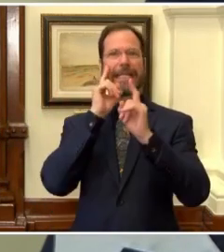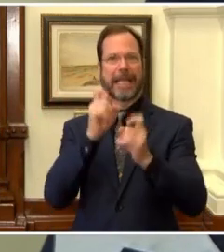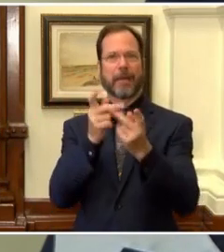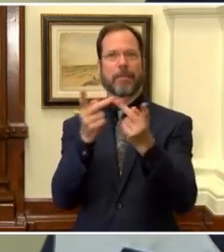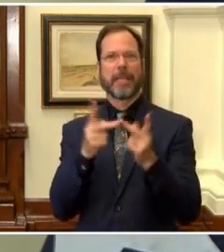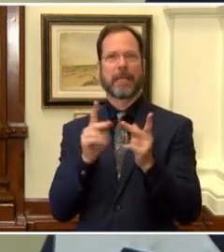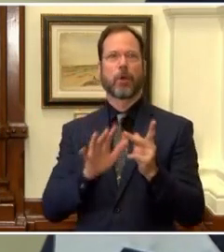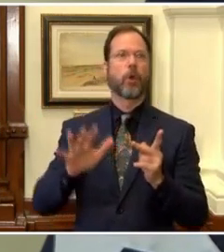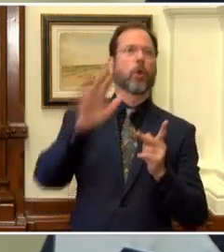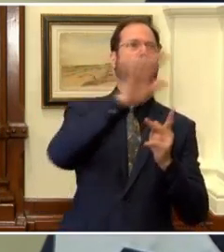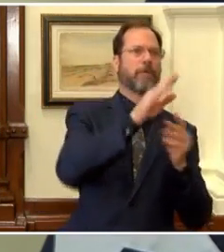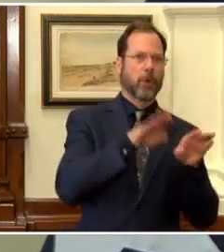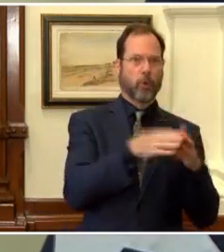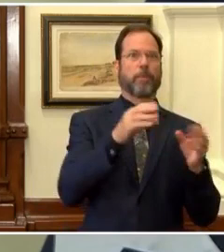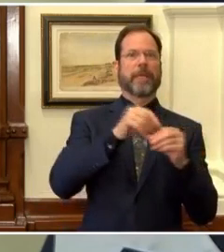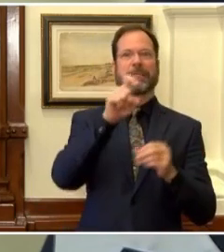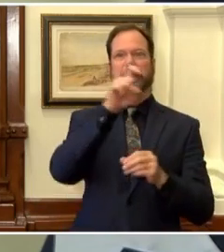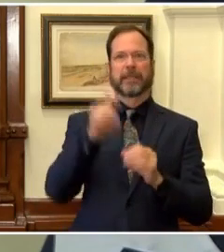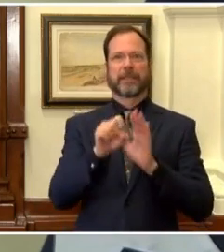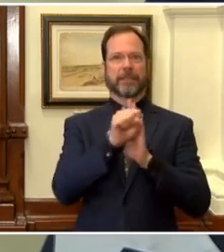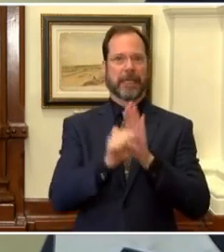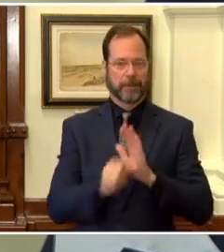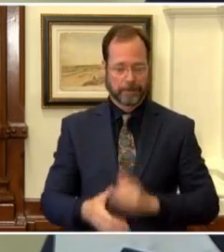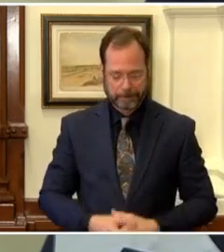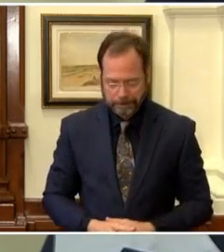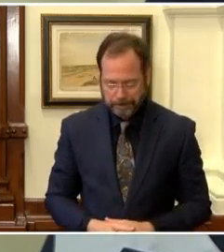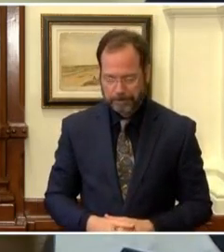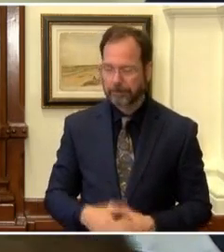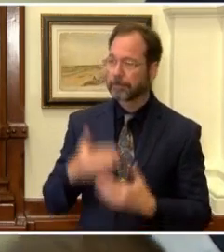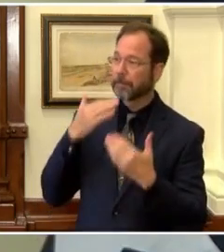TESTING SITES DUE TO SEVERE WEATHER, BUT TESTING SITES REMAIN AVAILABLE.